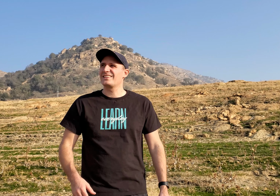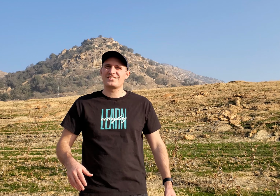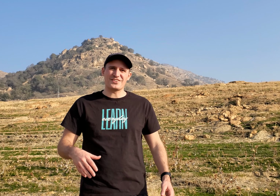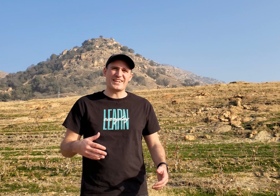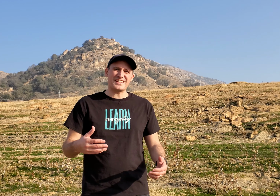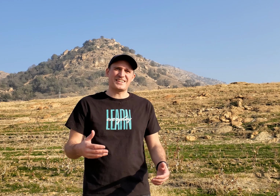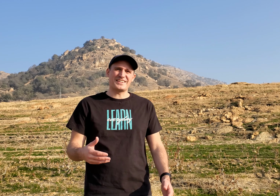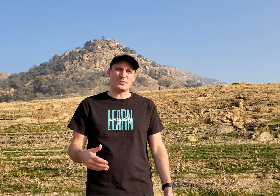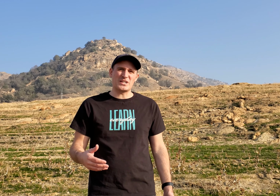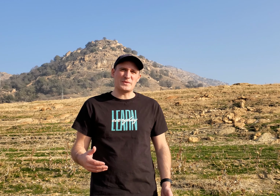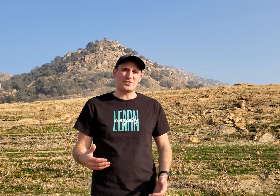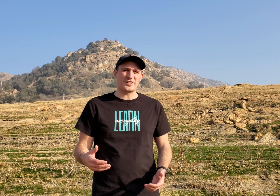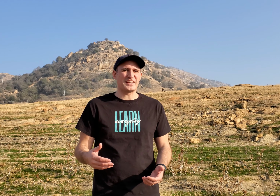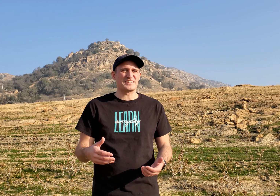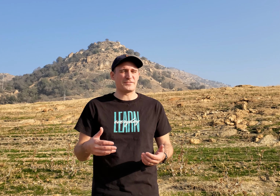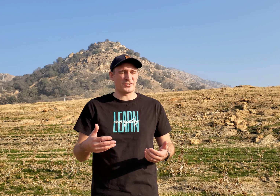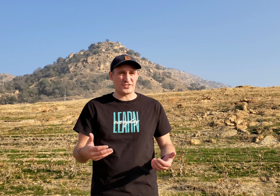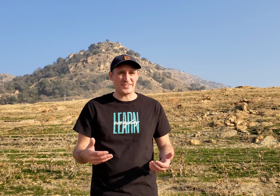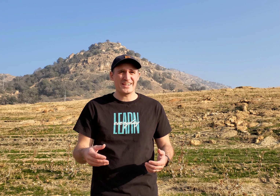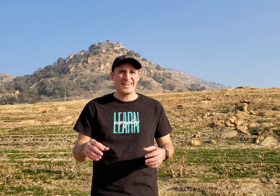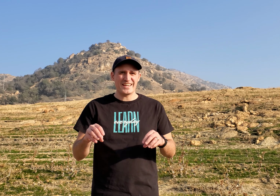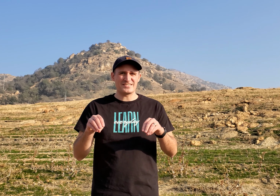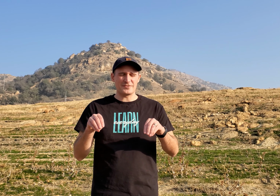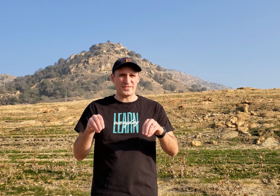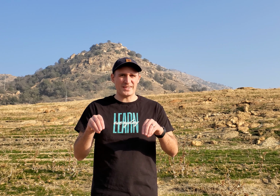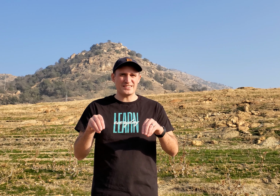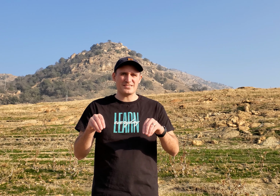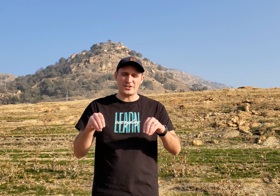So, the next sign that we're going to be learning is for dirt and so for this all you